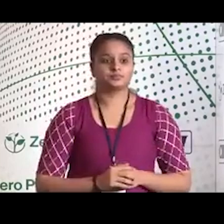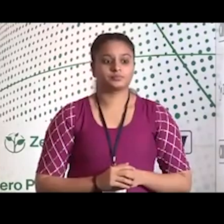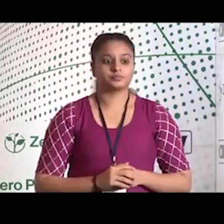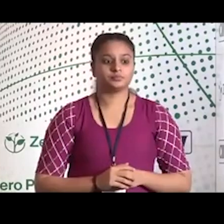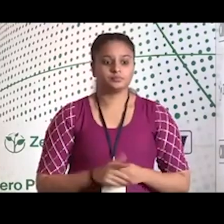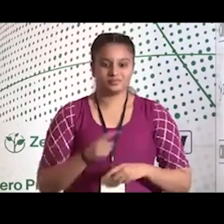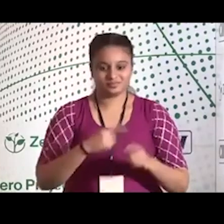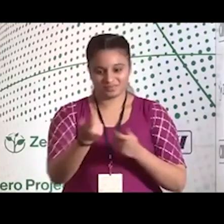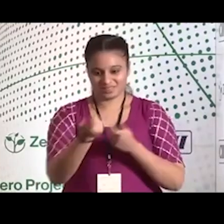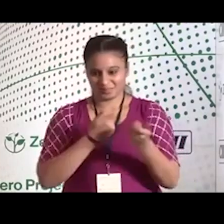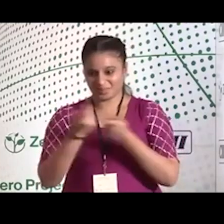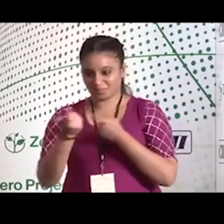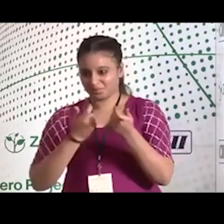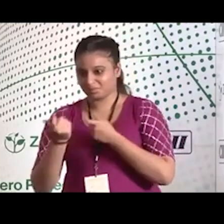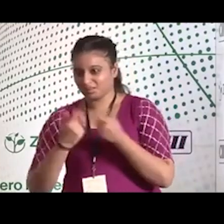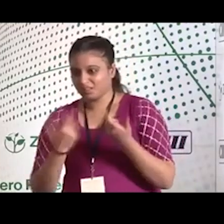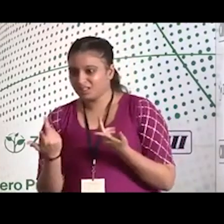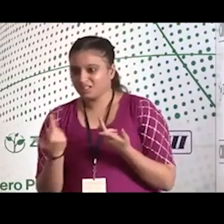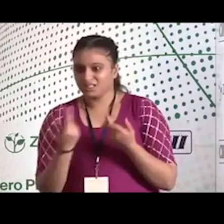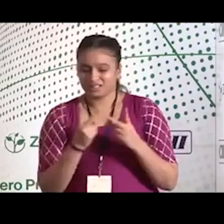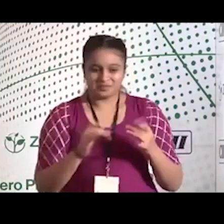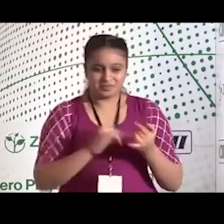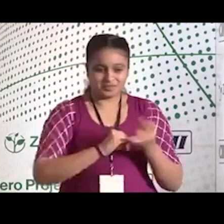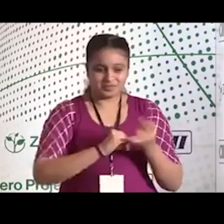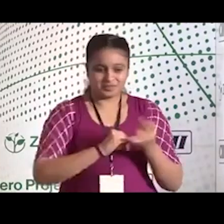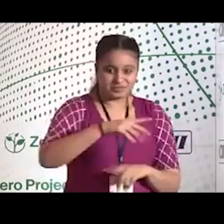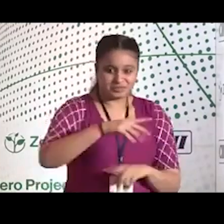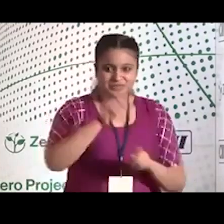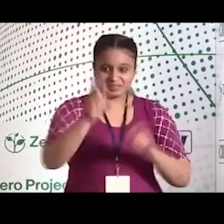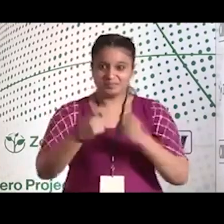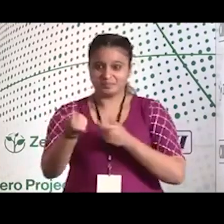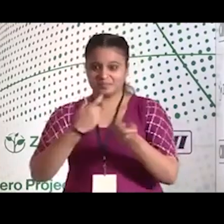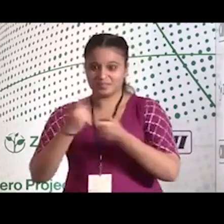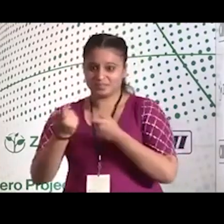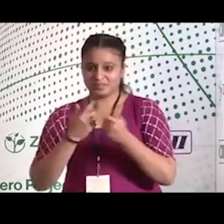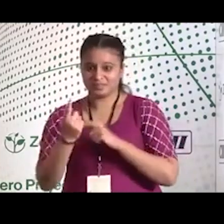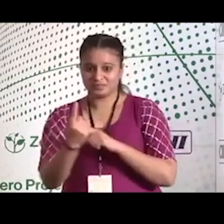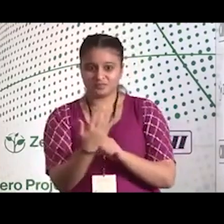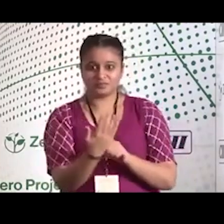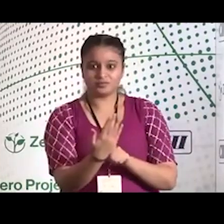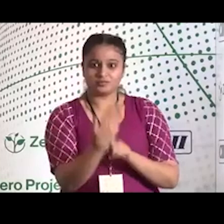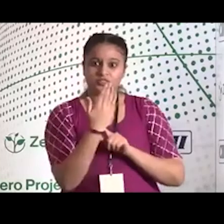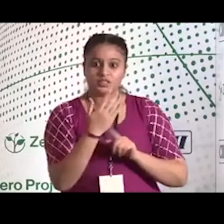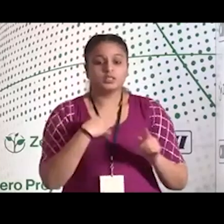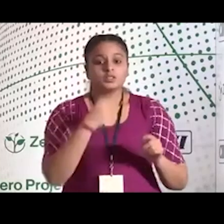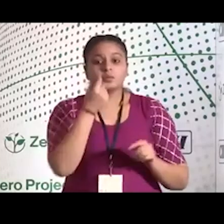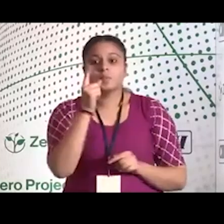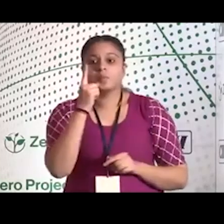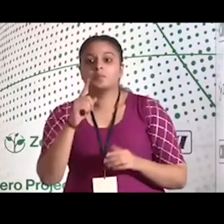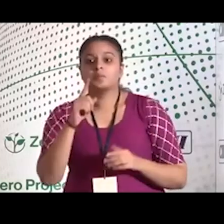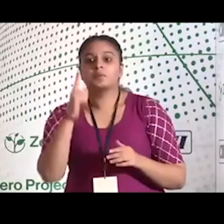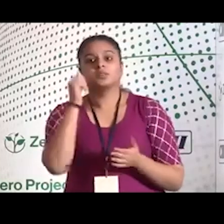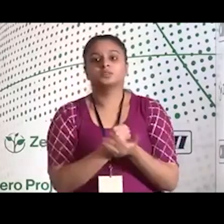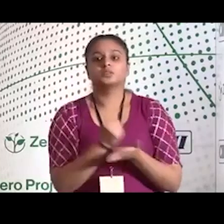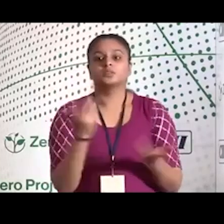and the societal discrimination that Mina was facing her parents decided that you should get her married.